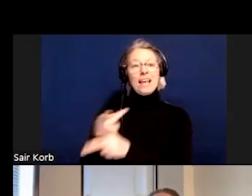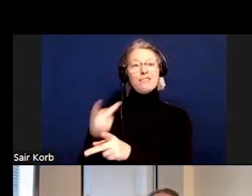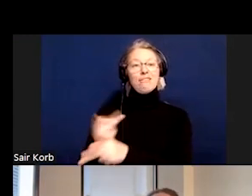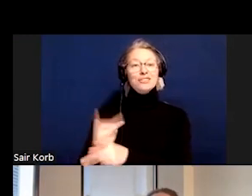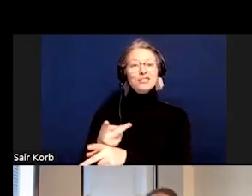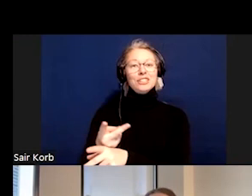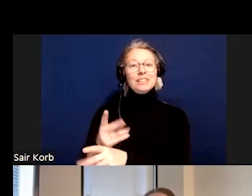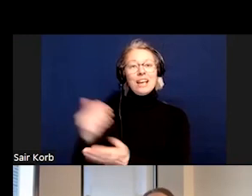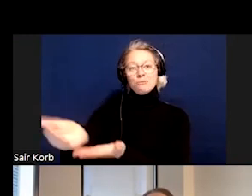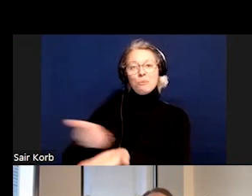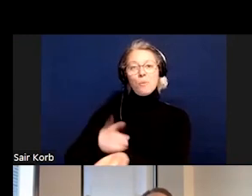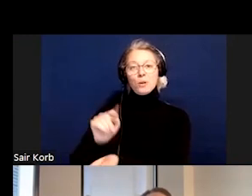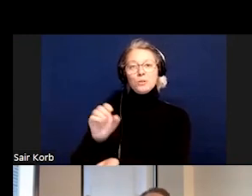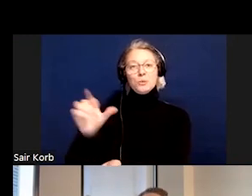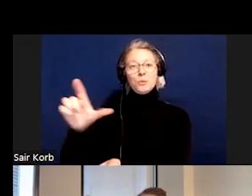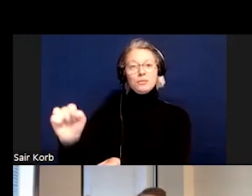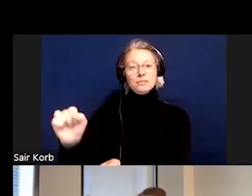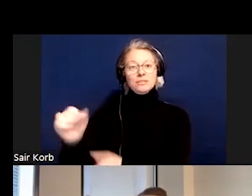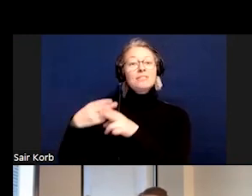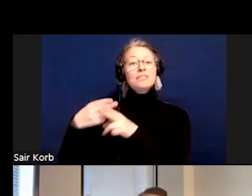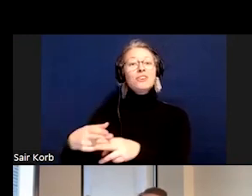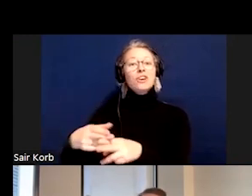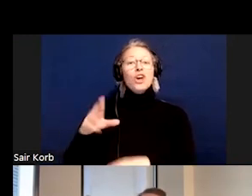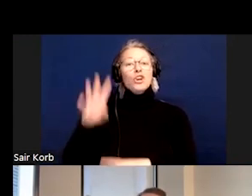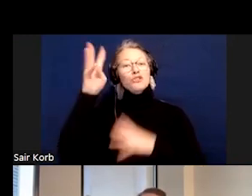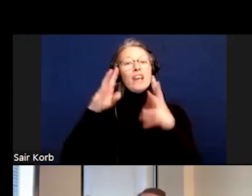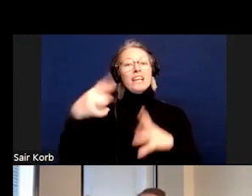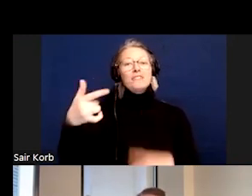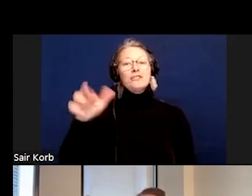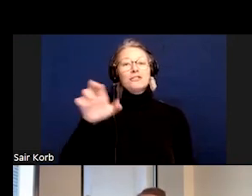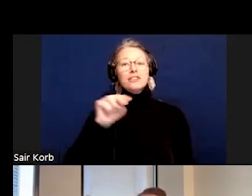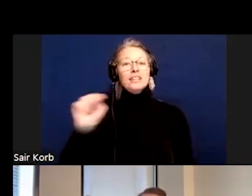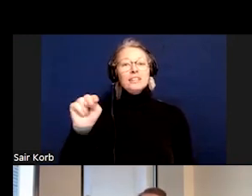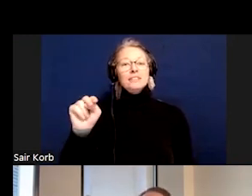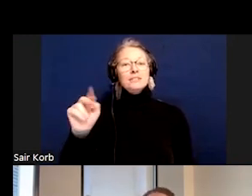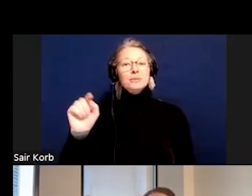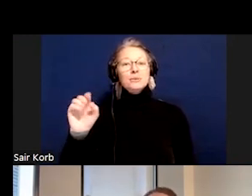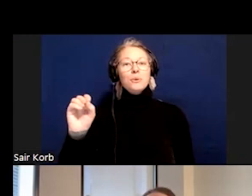for arts and culture called Creative Green Tools. We'll be releasing a call shortly for